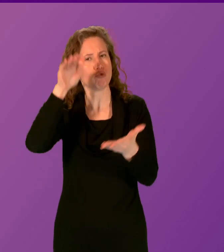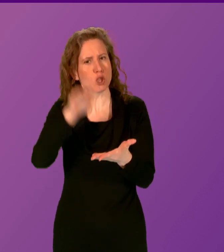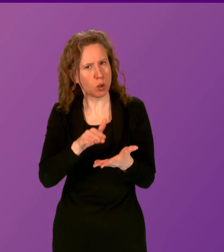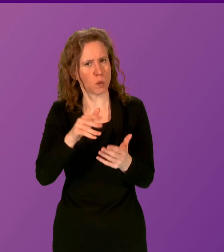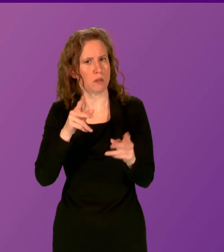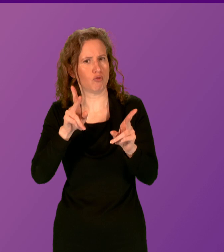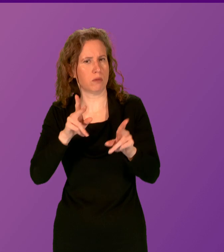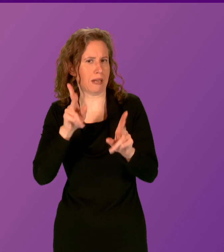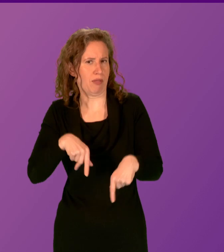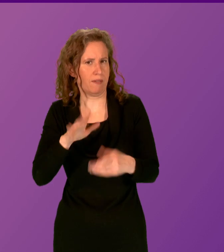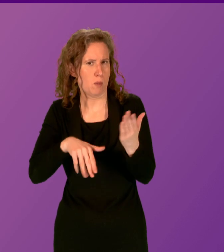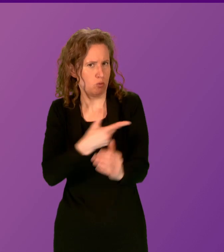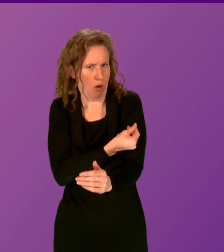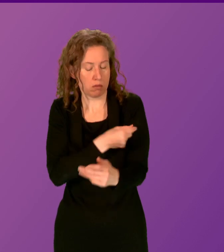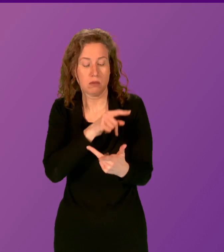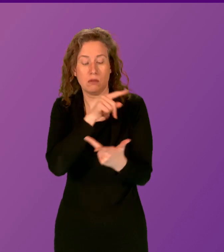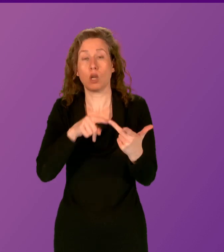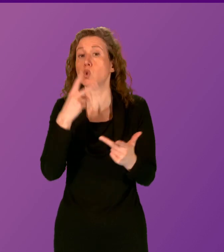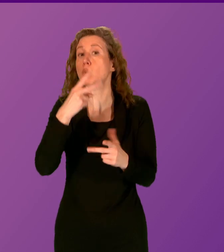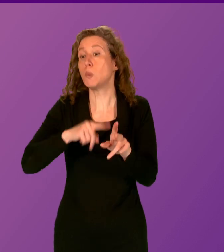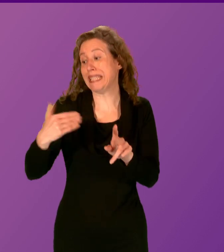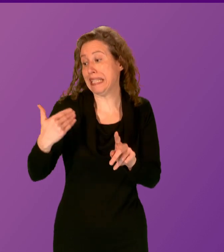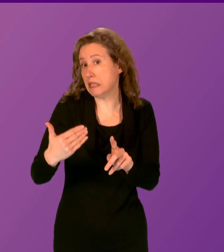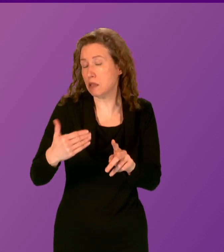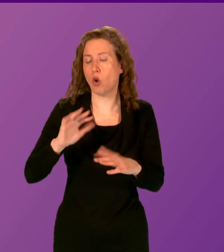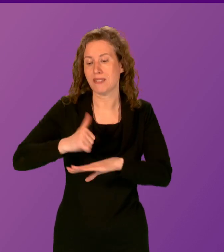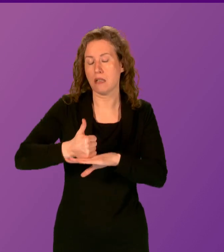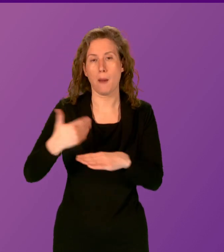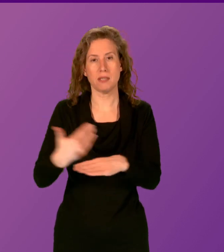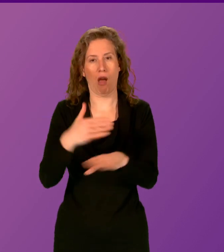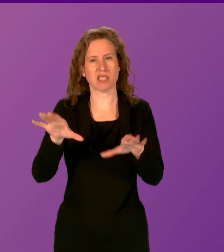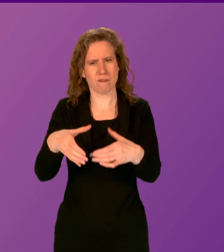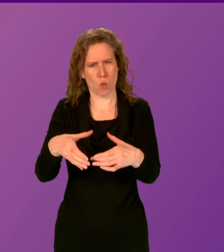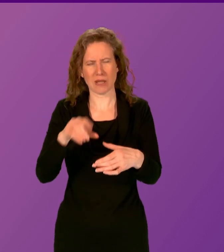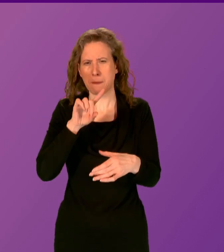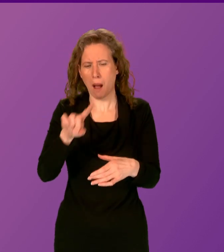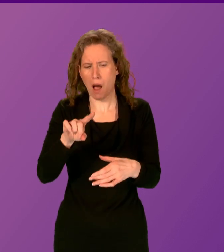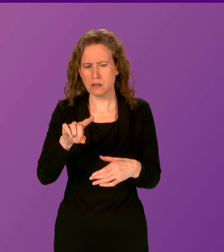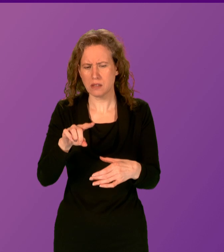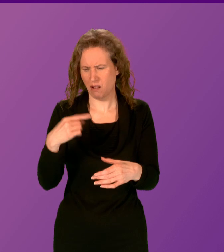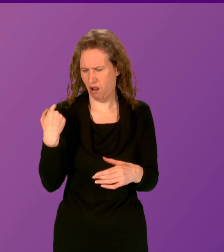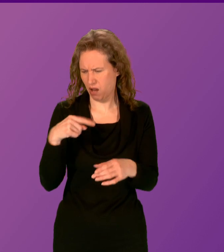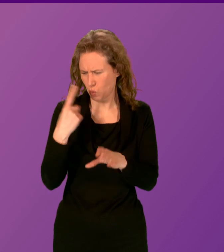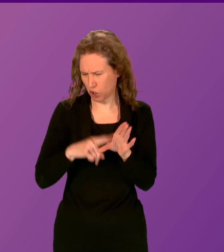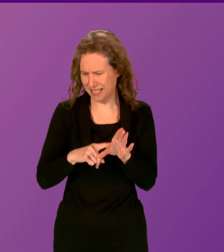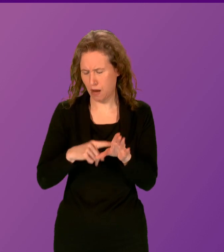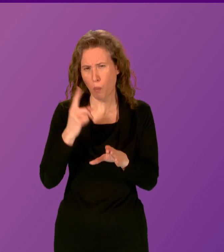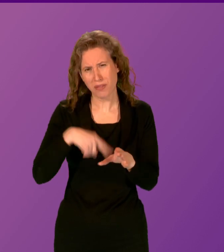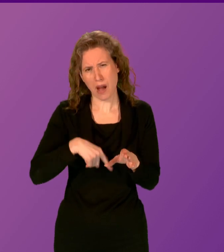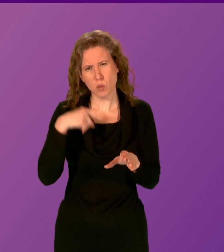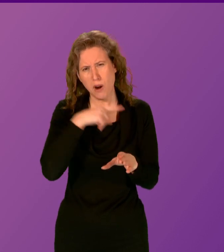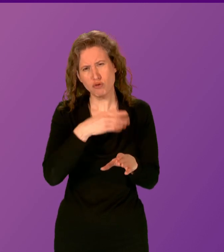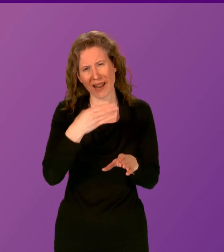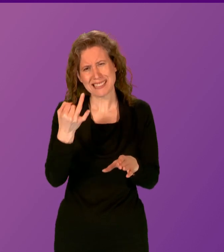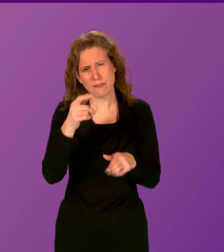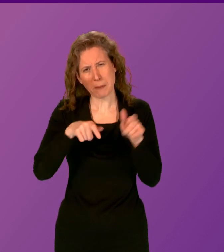years since the final report of the drug deaths task force, yet 1,197 more people have died